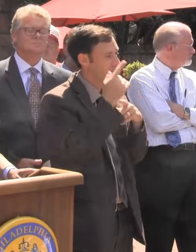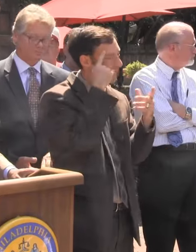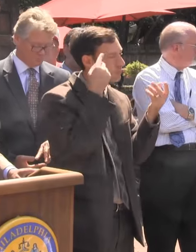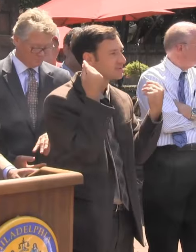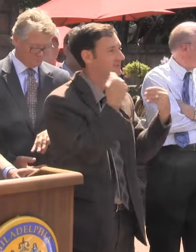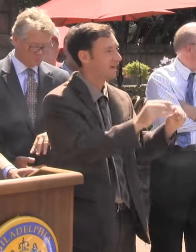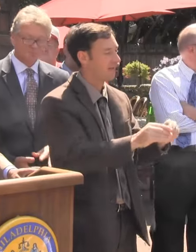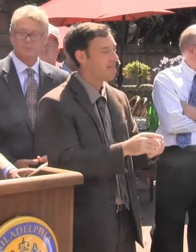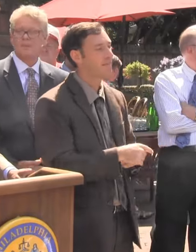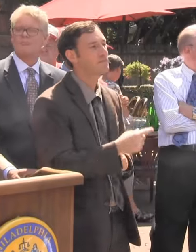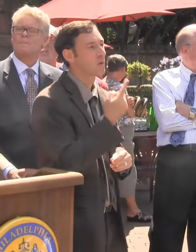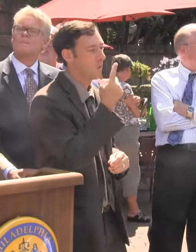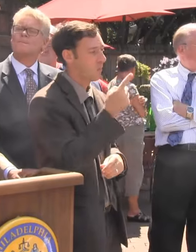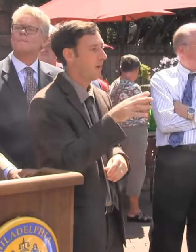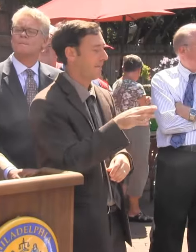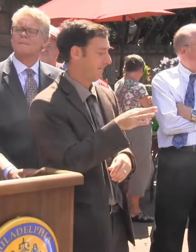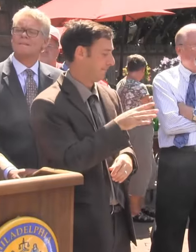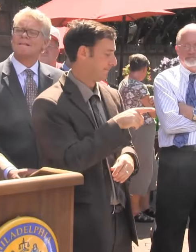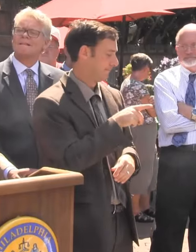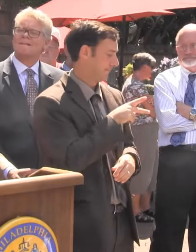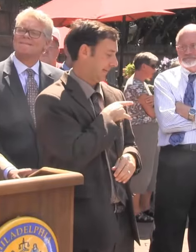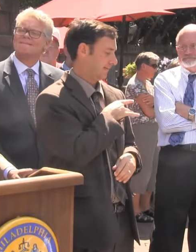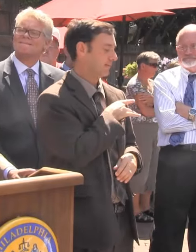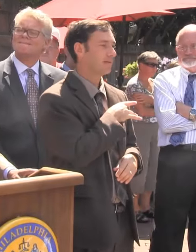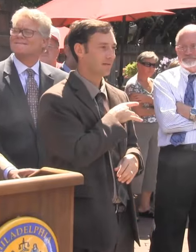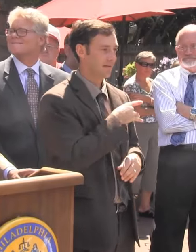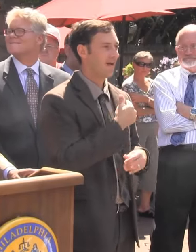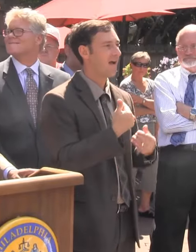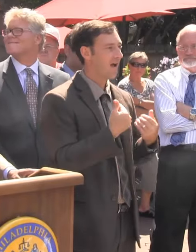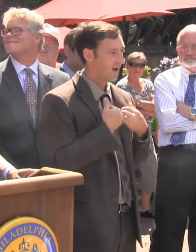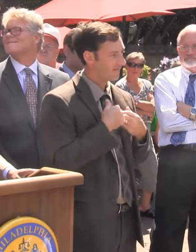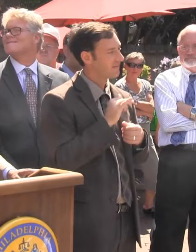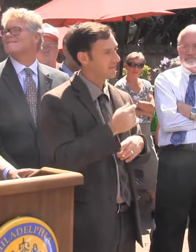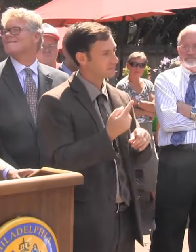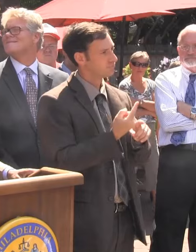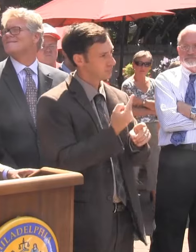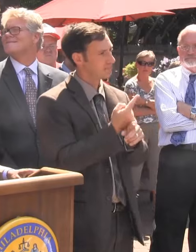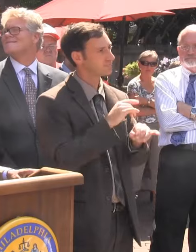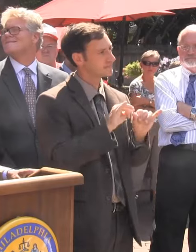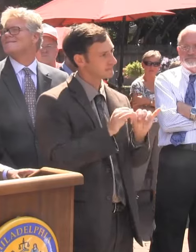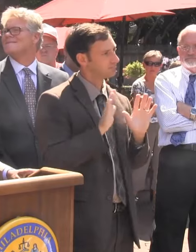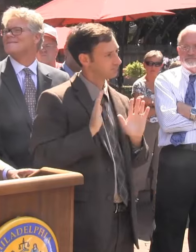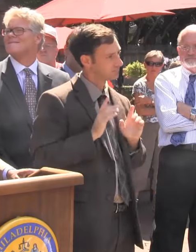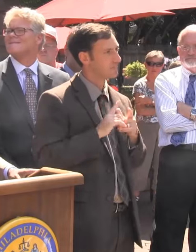The one pin that I have, which is appropriately sized and all that, but now there's something